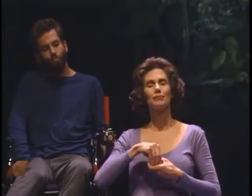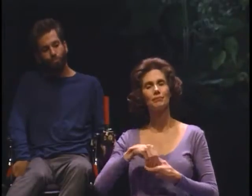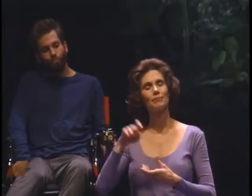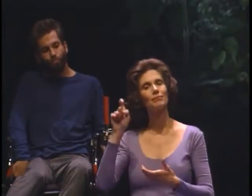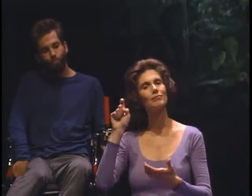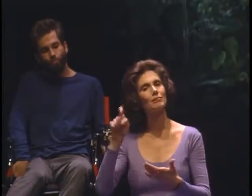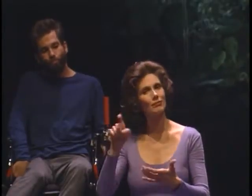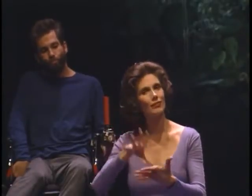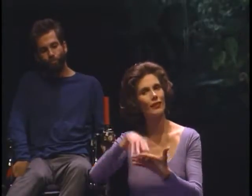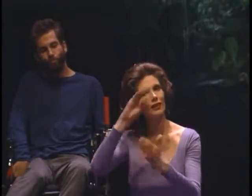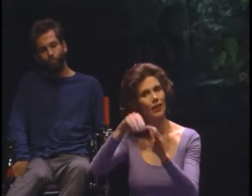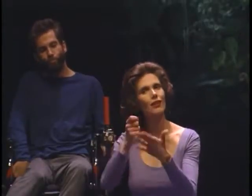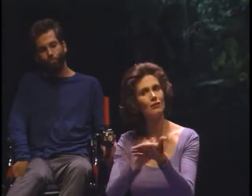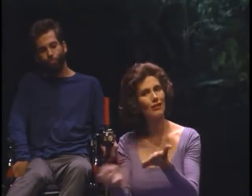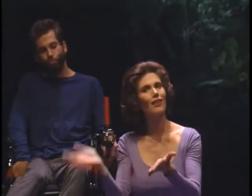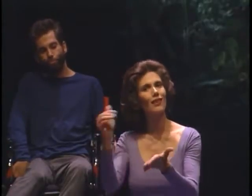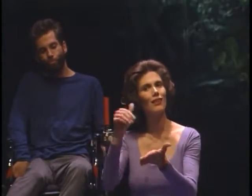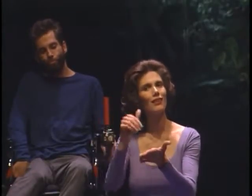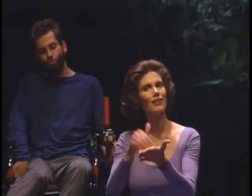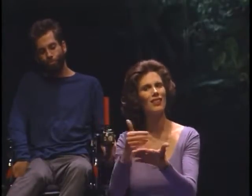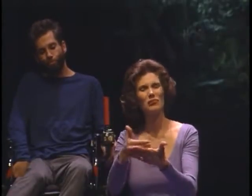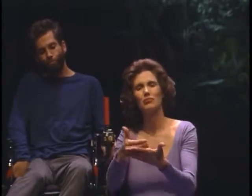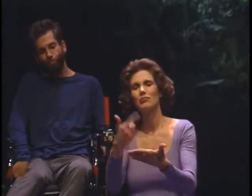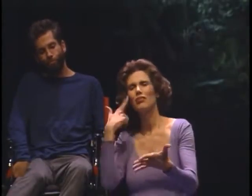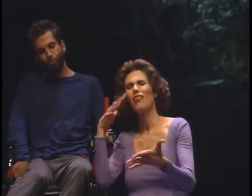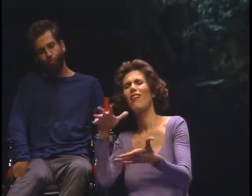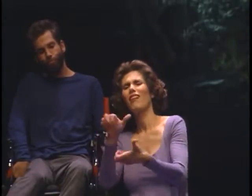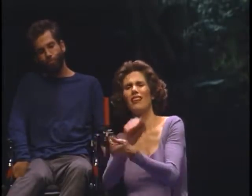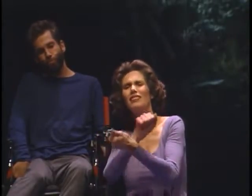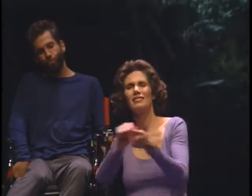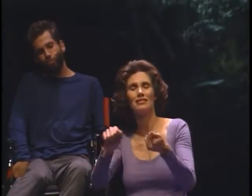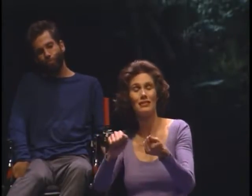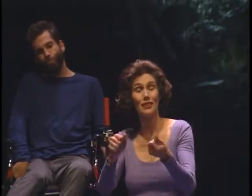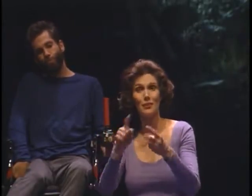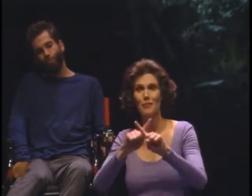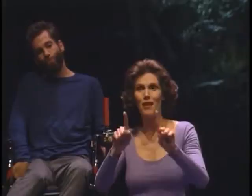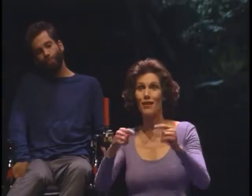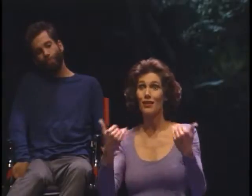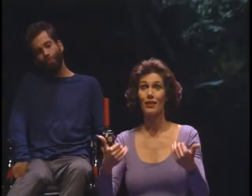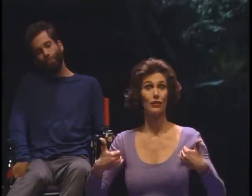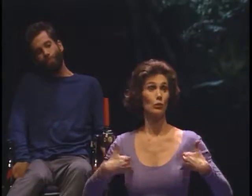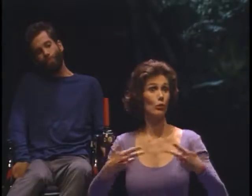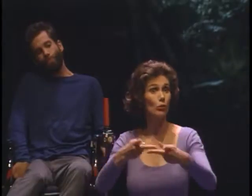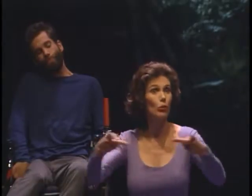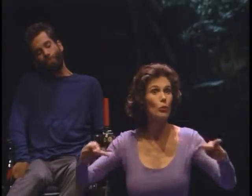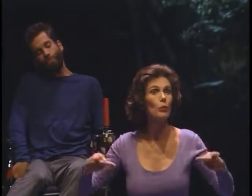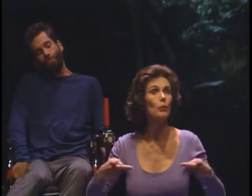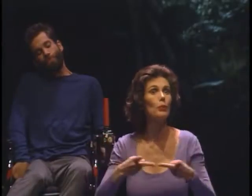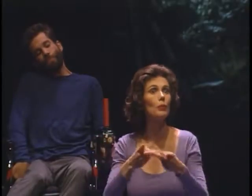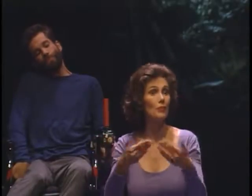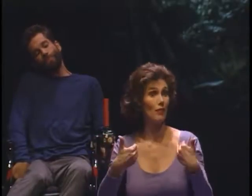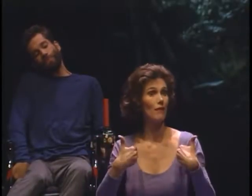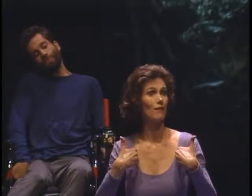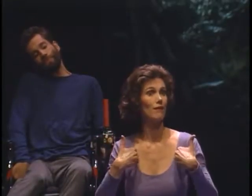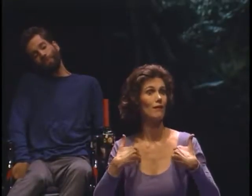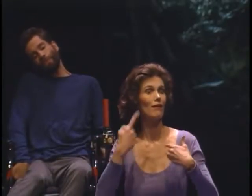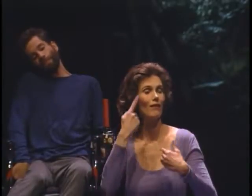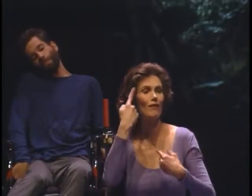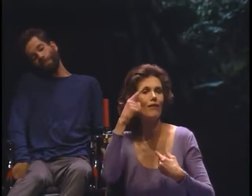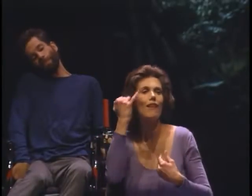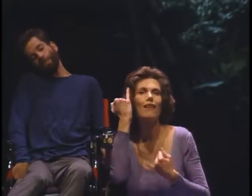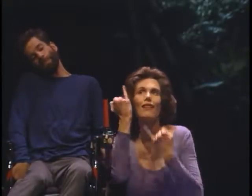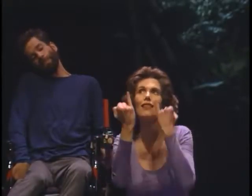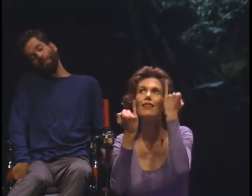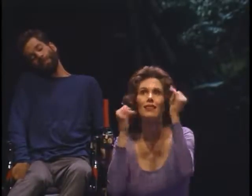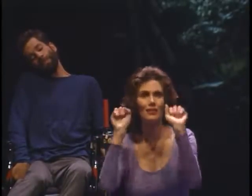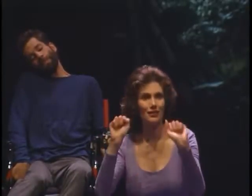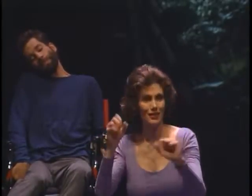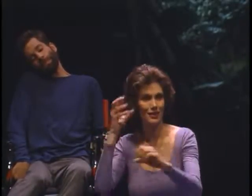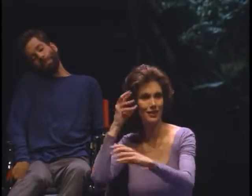work in the old ways she has found new places to store thoughts and concepts